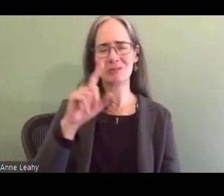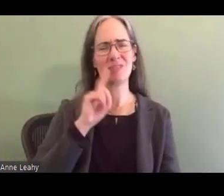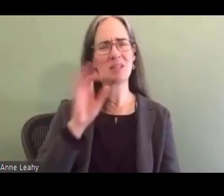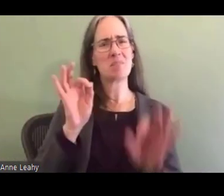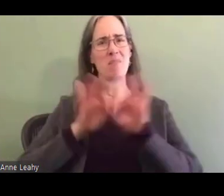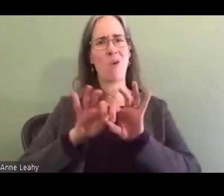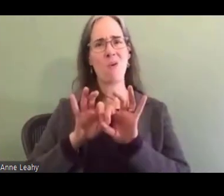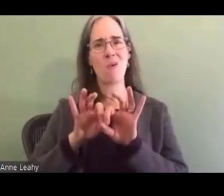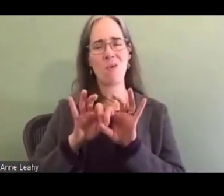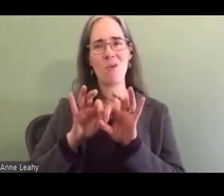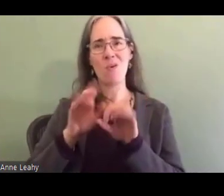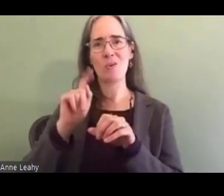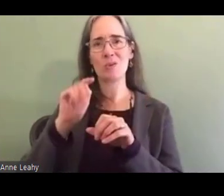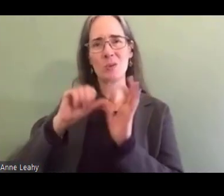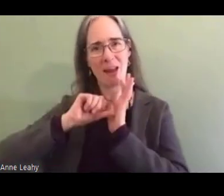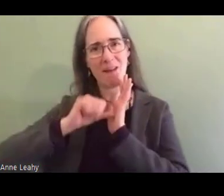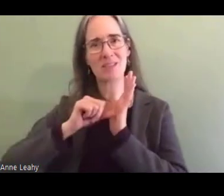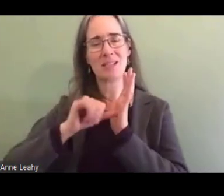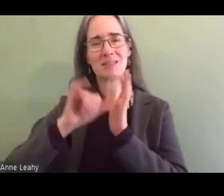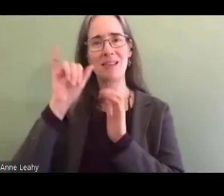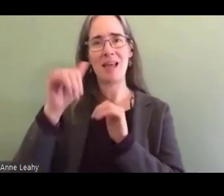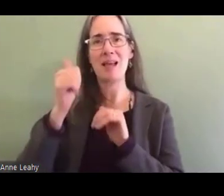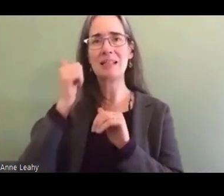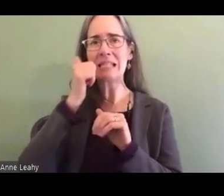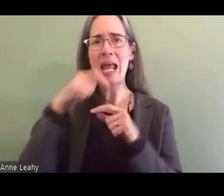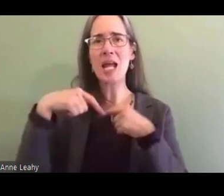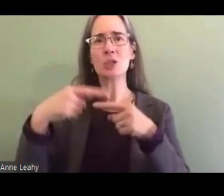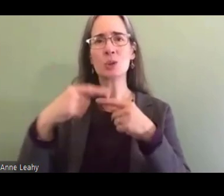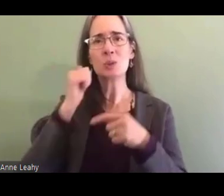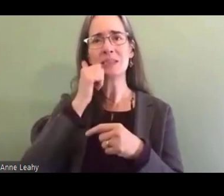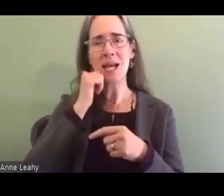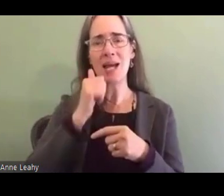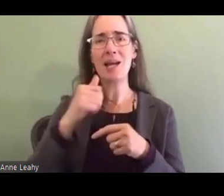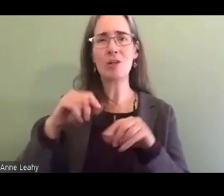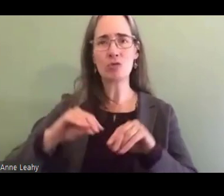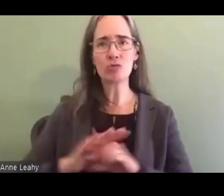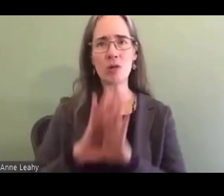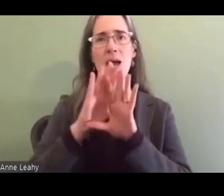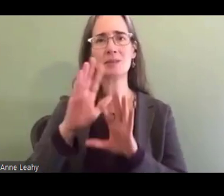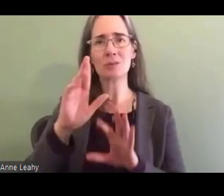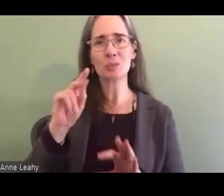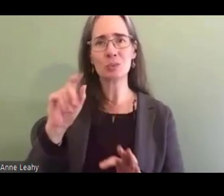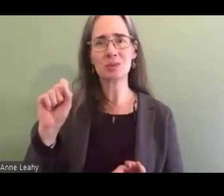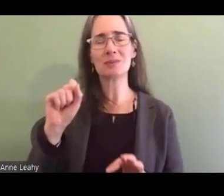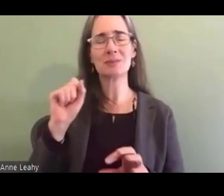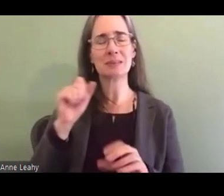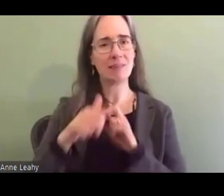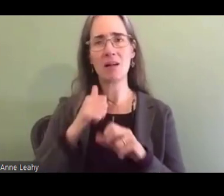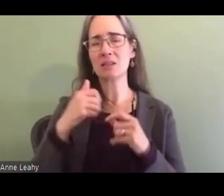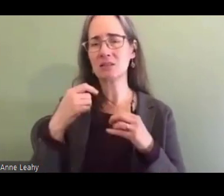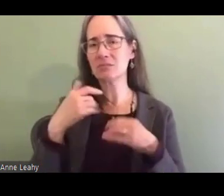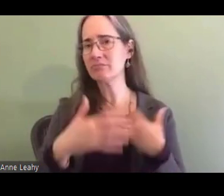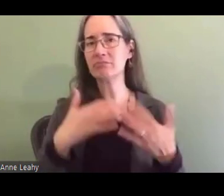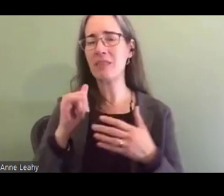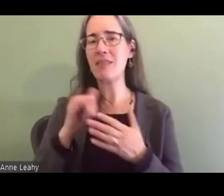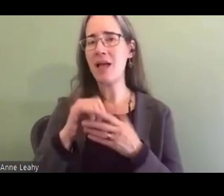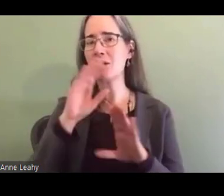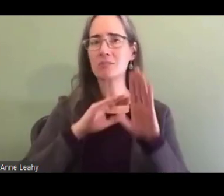It is really important to emphasize the day‑to‑day grass root difficulties going on.